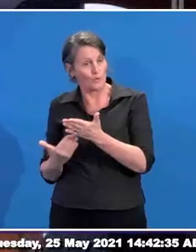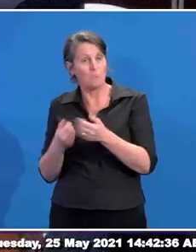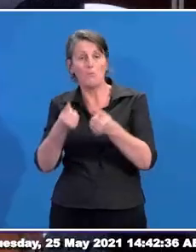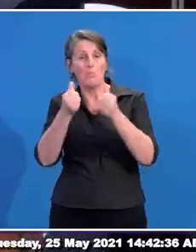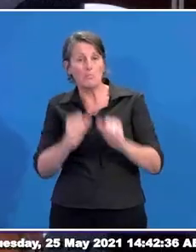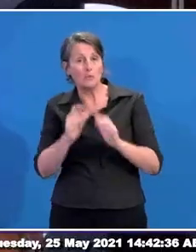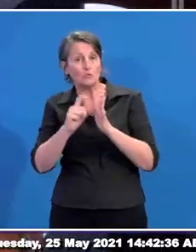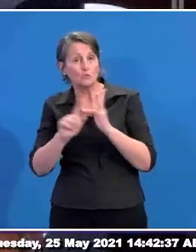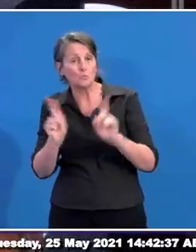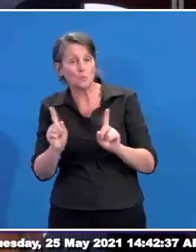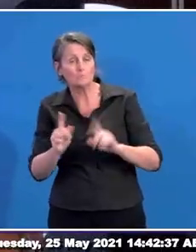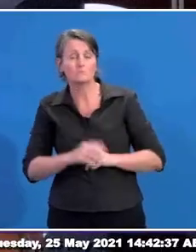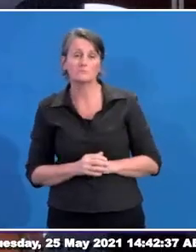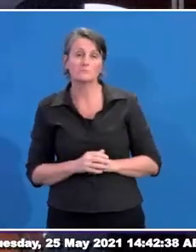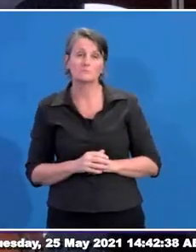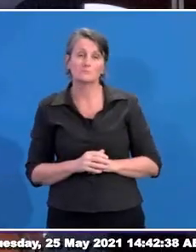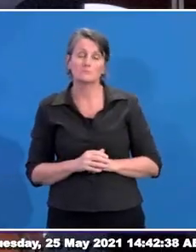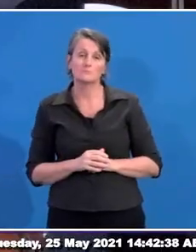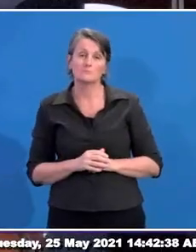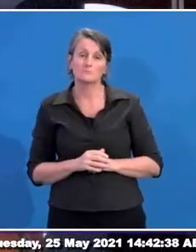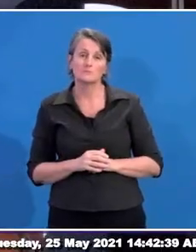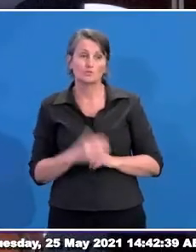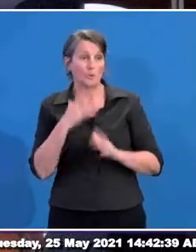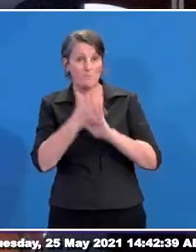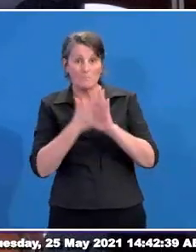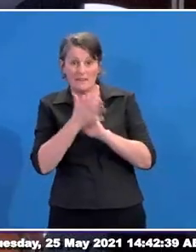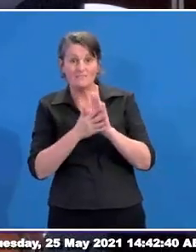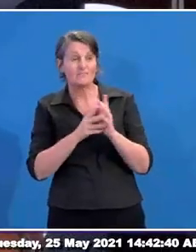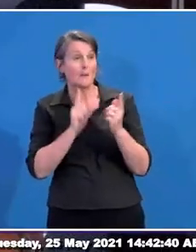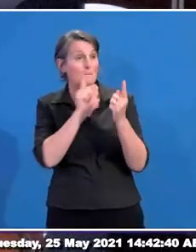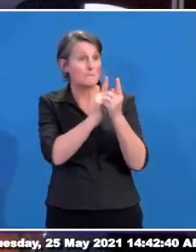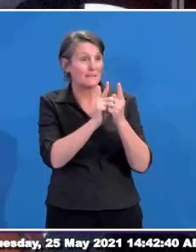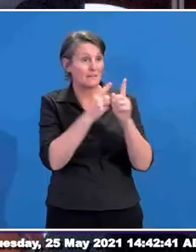You have collected all of the witness accounts, the complainant's account, the respondent's account.